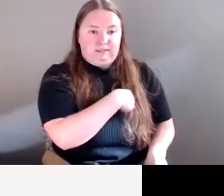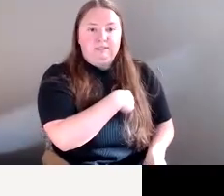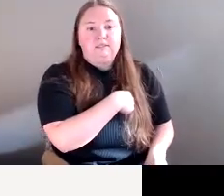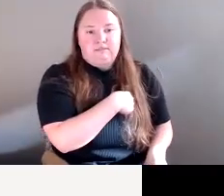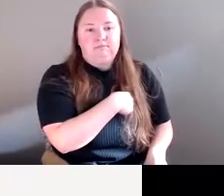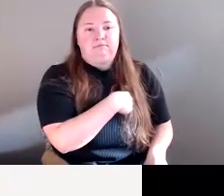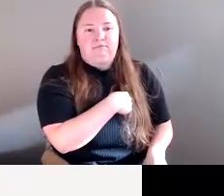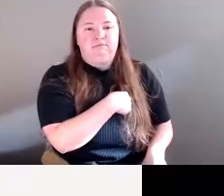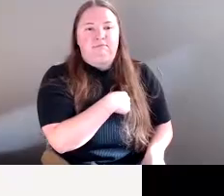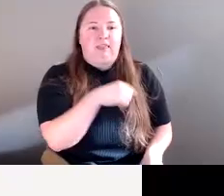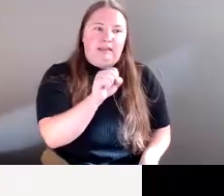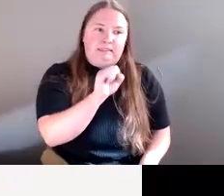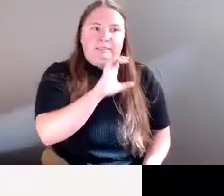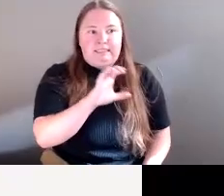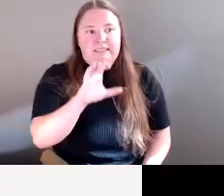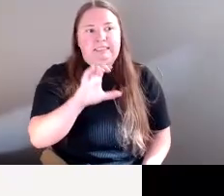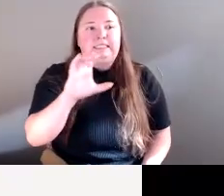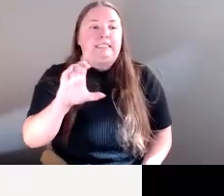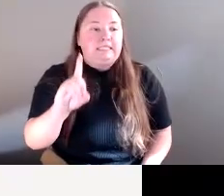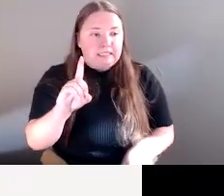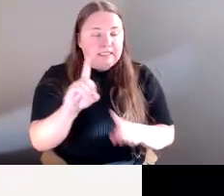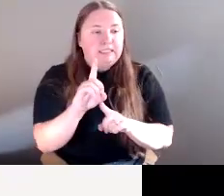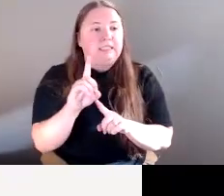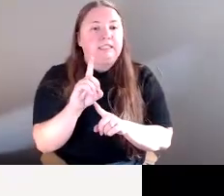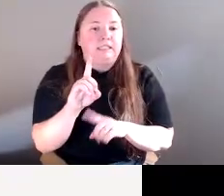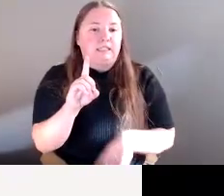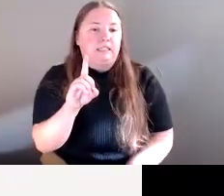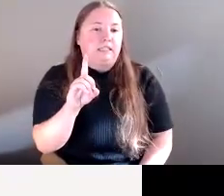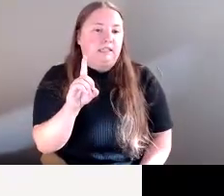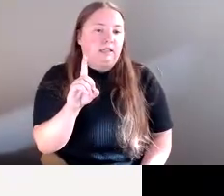the SCCCD